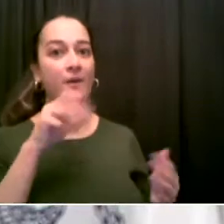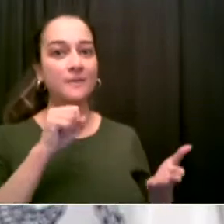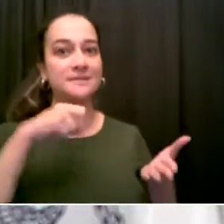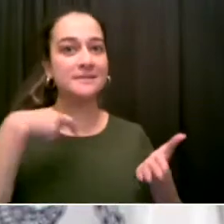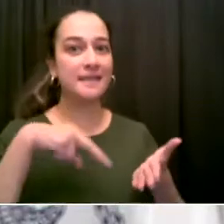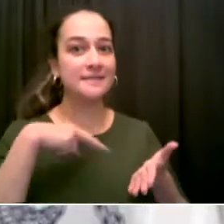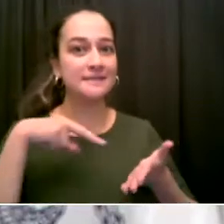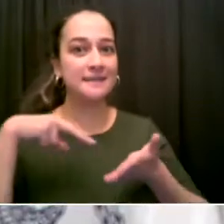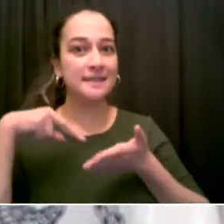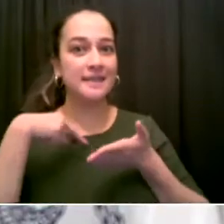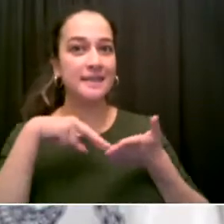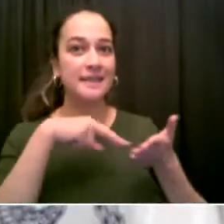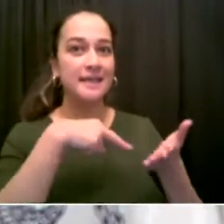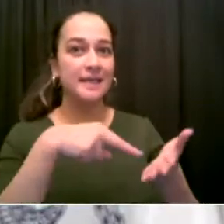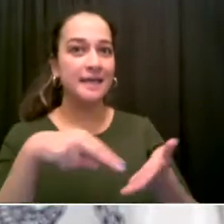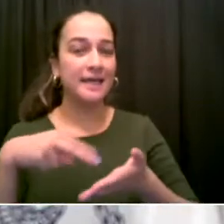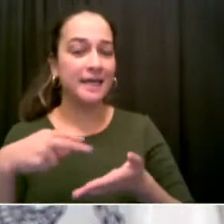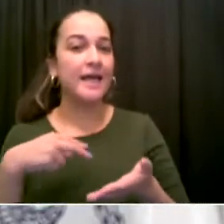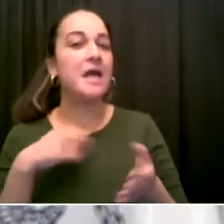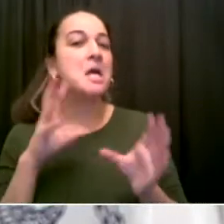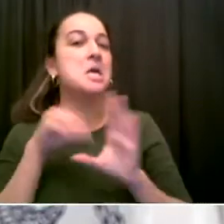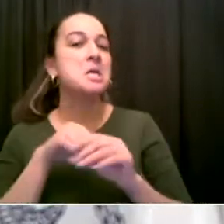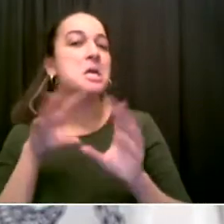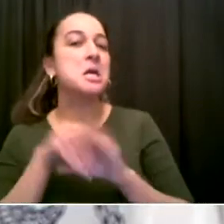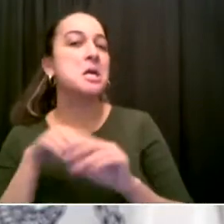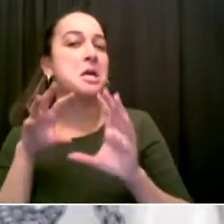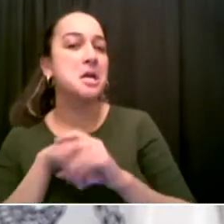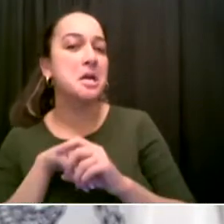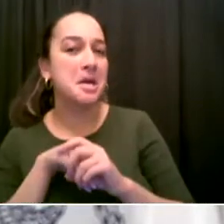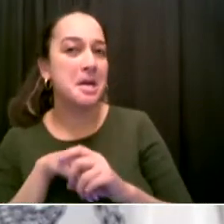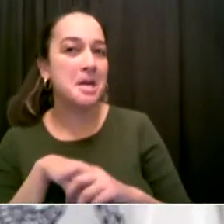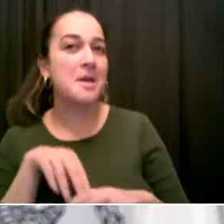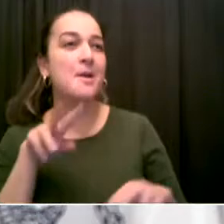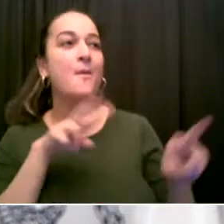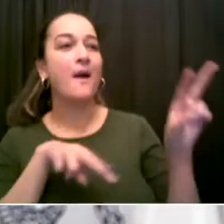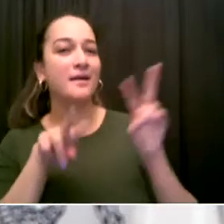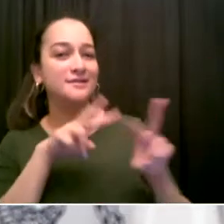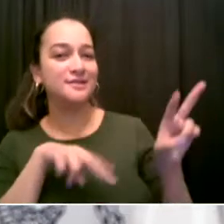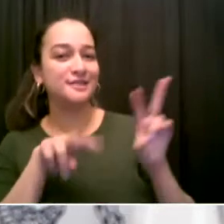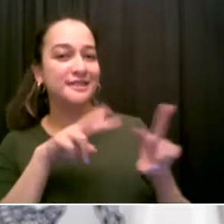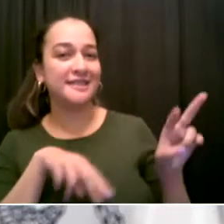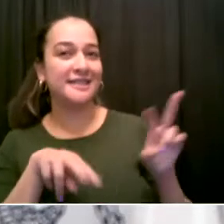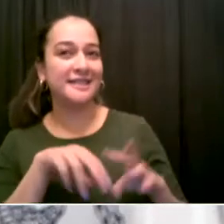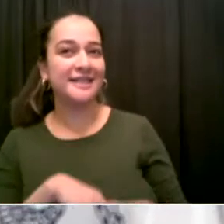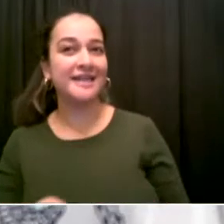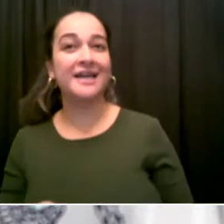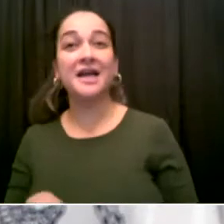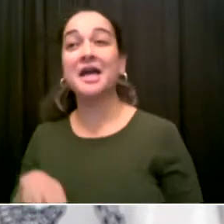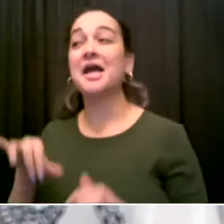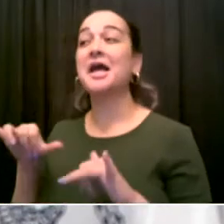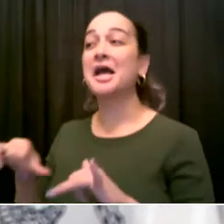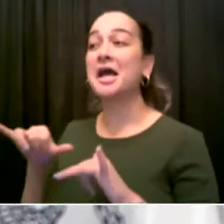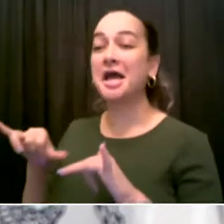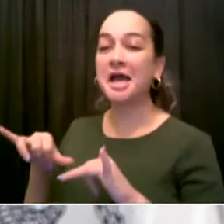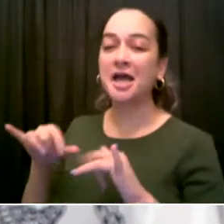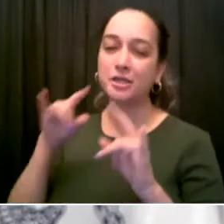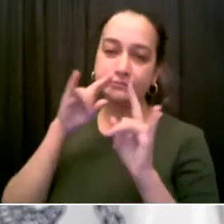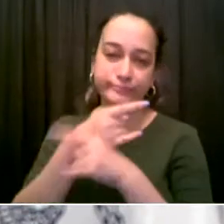AND PARTICIPATING , AS USUAL. NICELY HANDLED . ALL RIGHT,